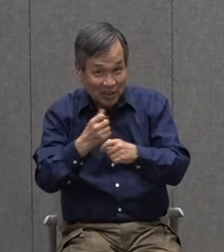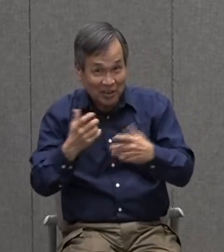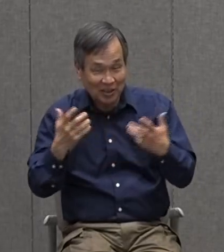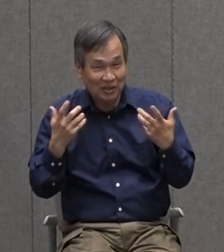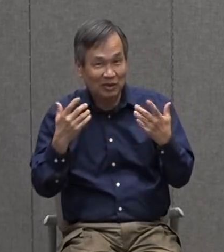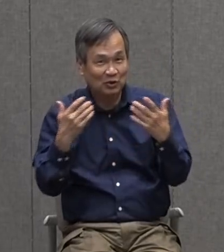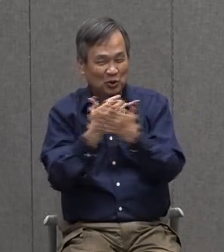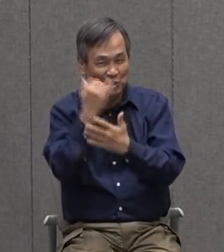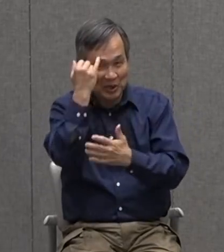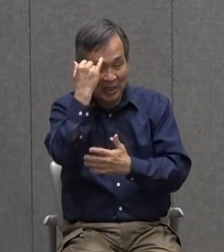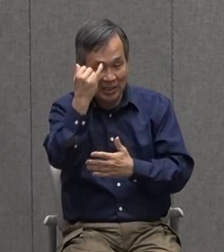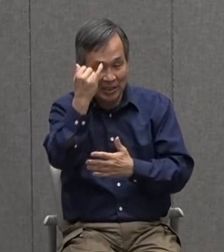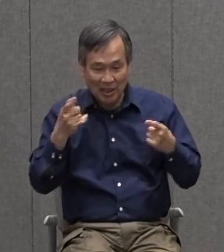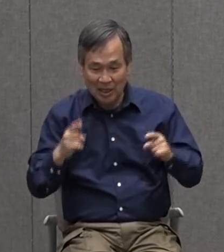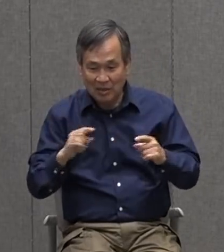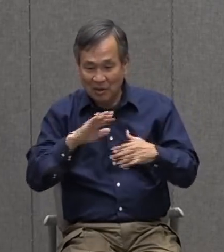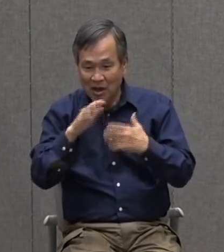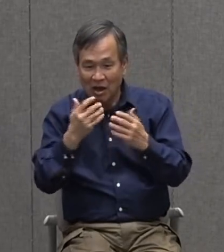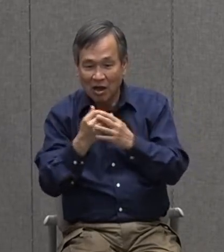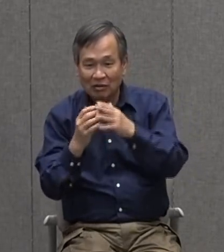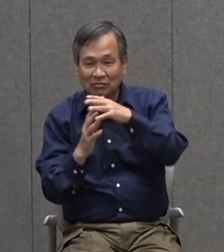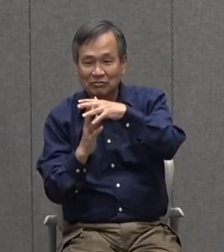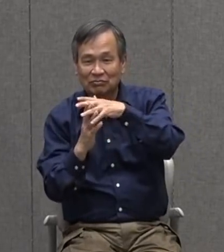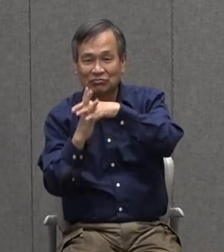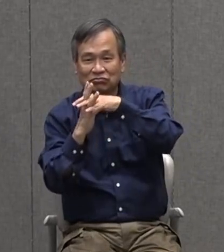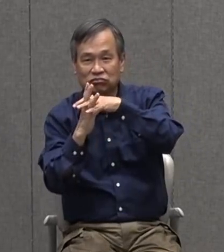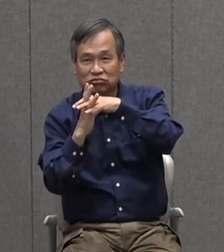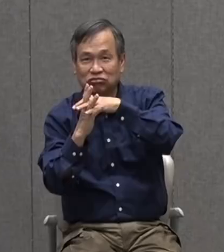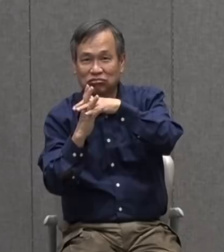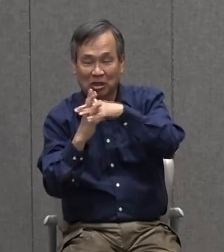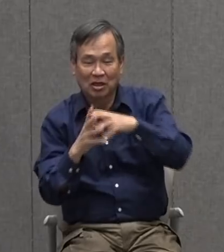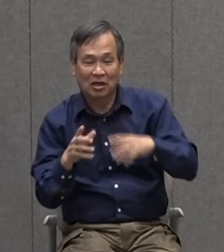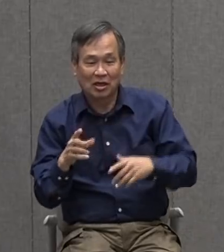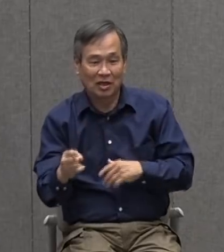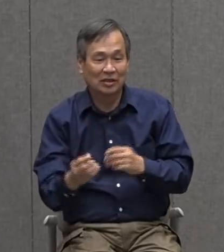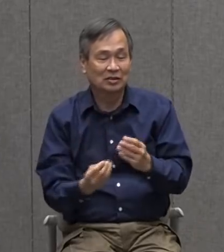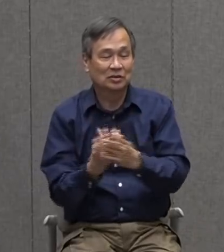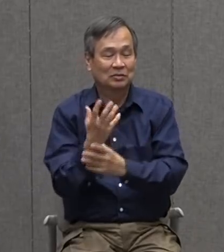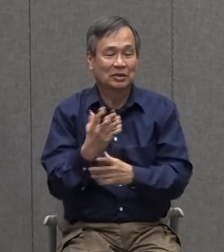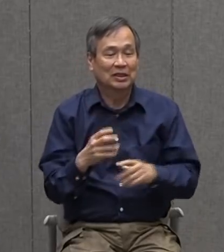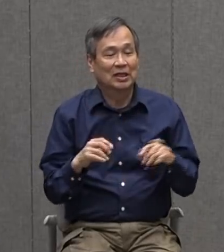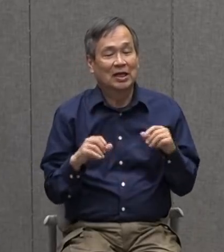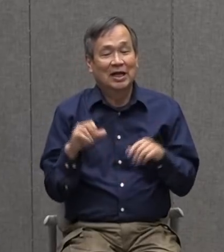idea, all the sprouts came up in the spring, and in the fall 10 seeds were made